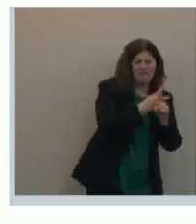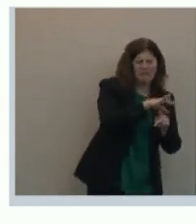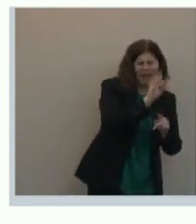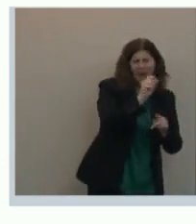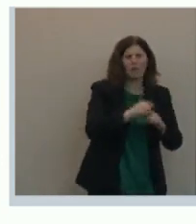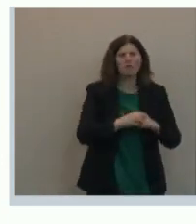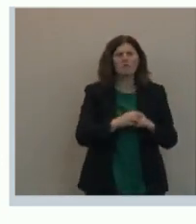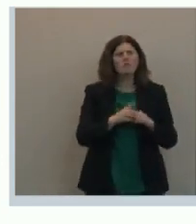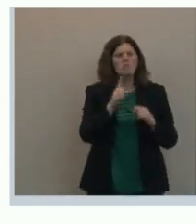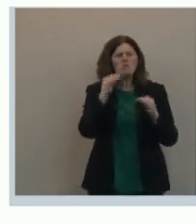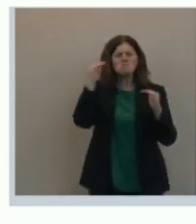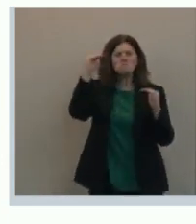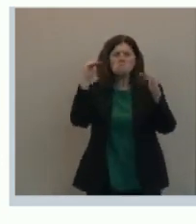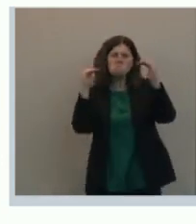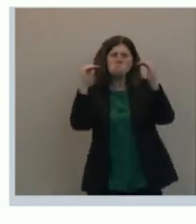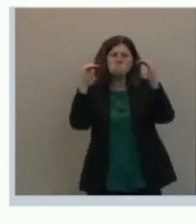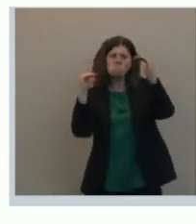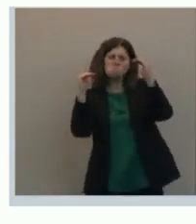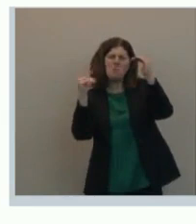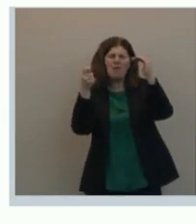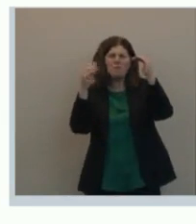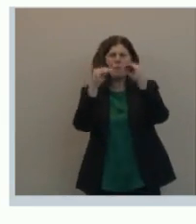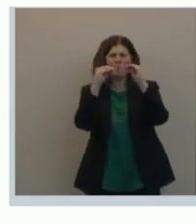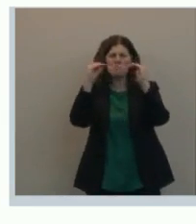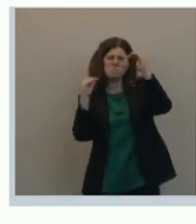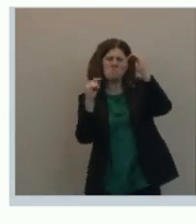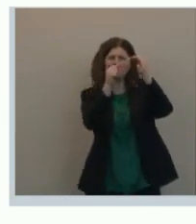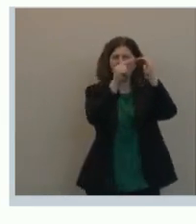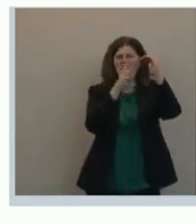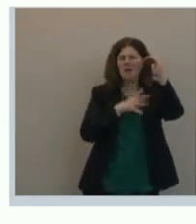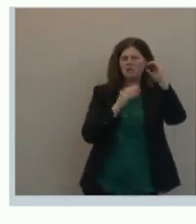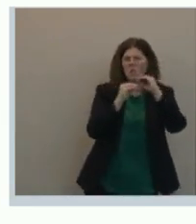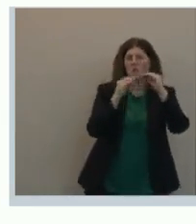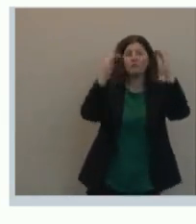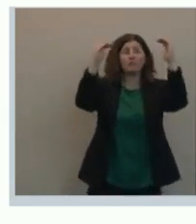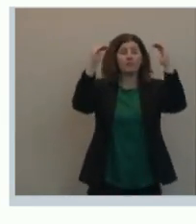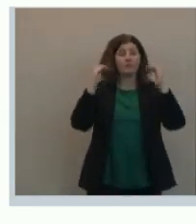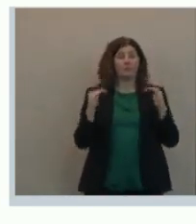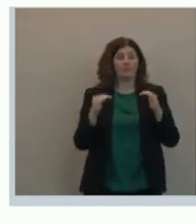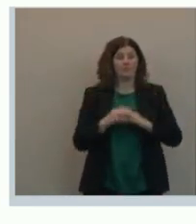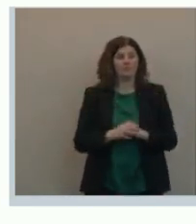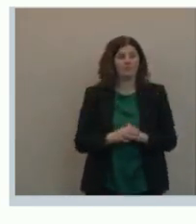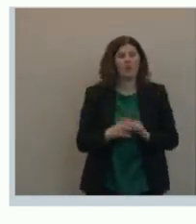THE UNKNOWN ARE JUST BRAND-NEW CASES THAT WE ARE TRACKING DOWN AND GETTING ADDITIONAL DATA ON.